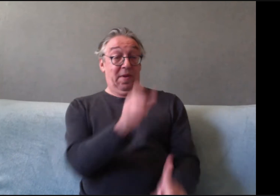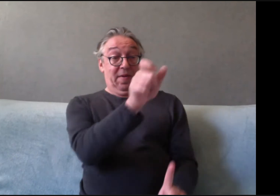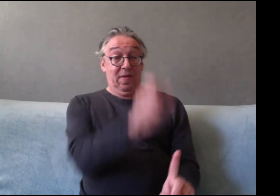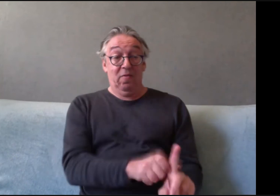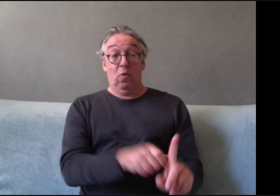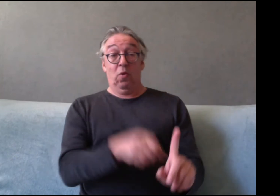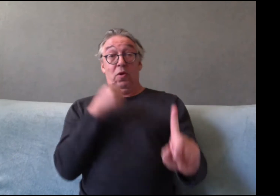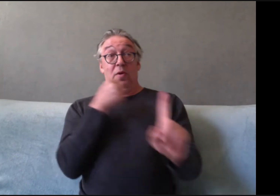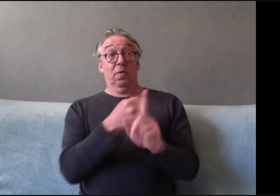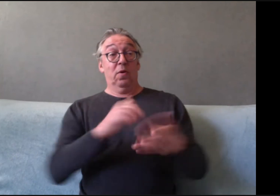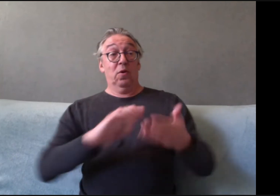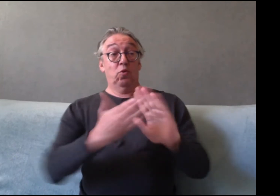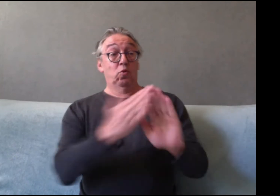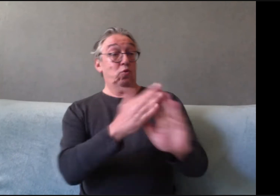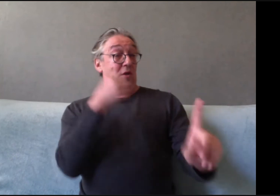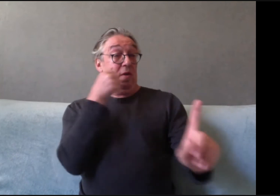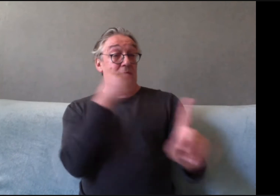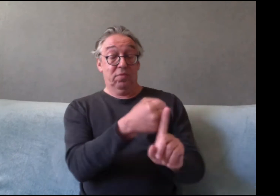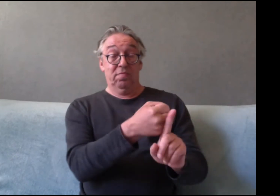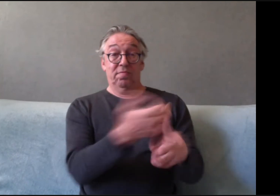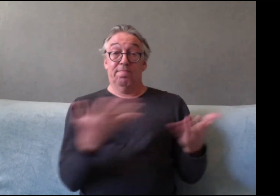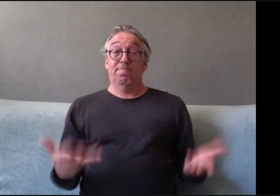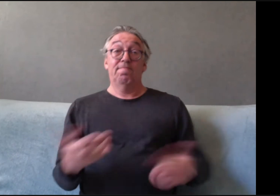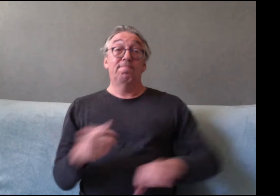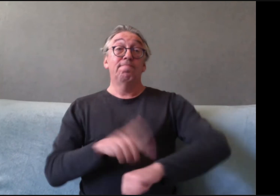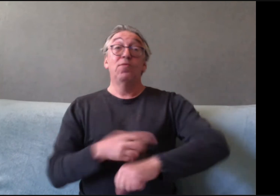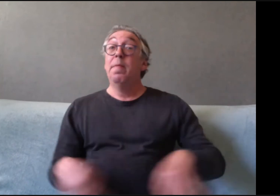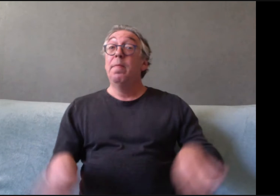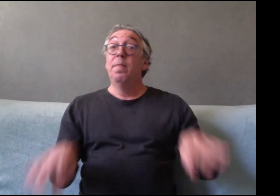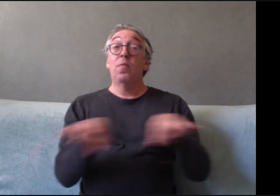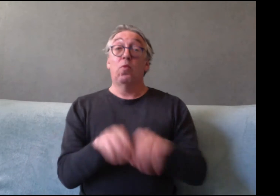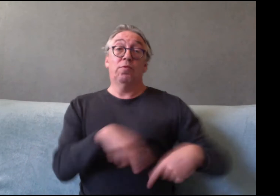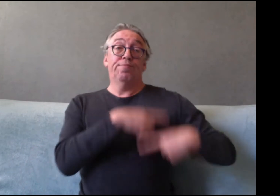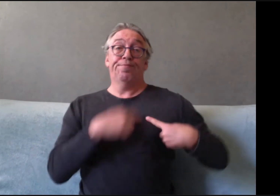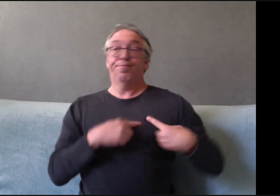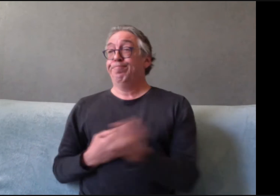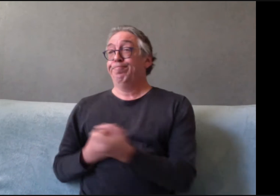it's a time of solidarity and cooperation to take care